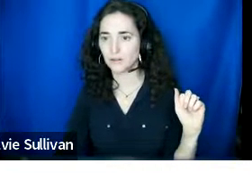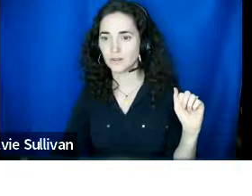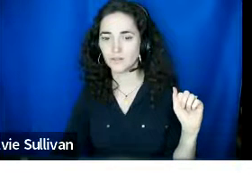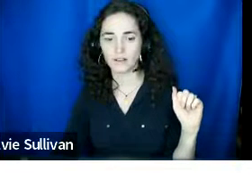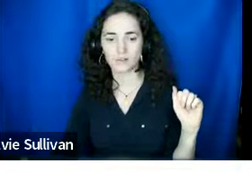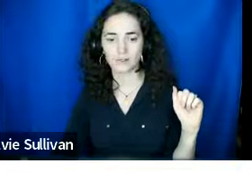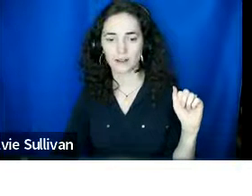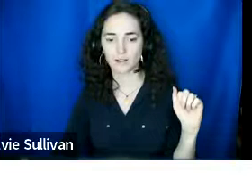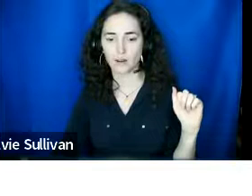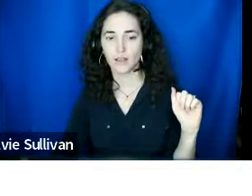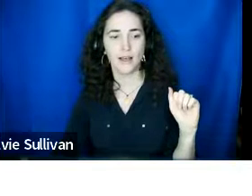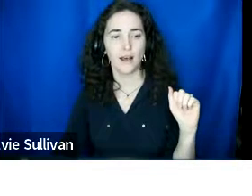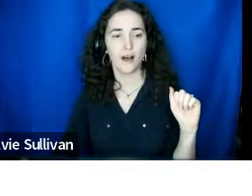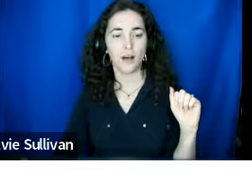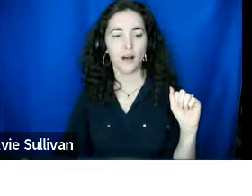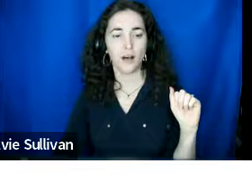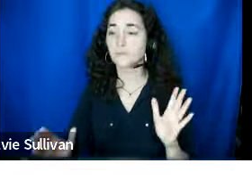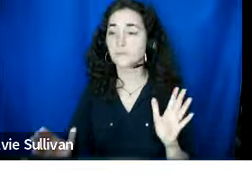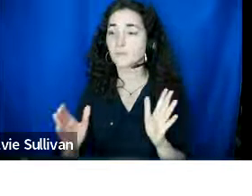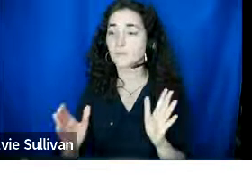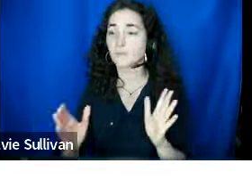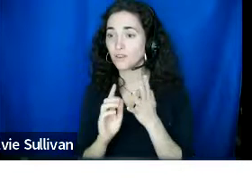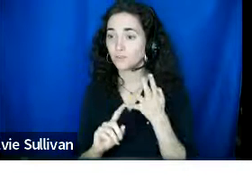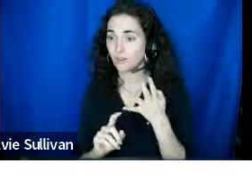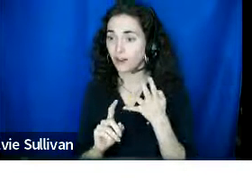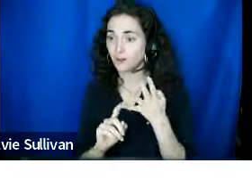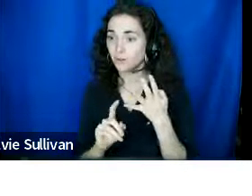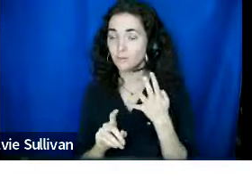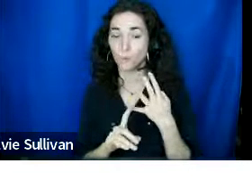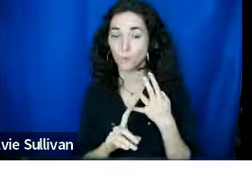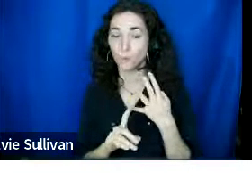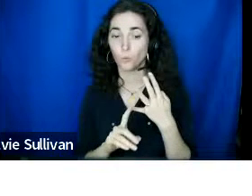That went a little bit faster than I thought. Fourth and final way